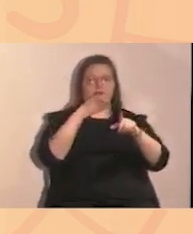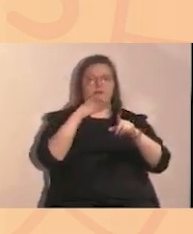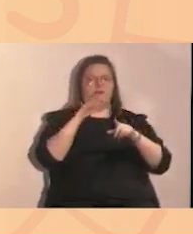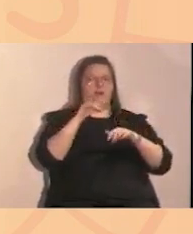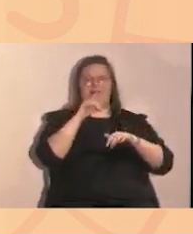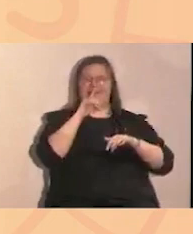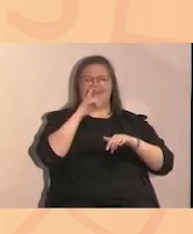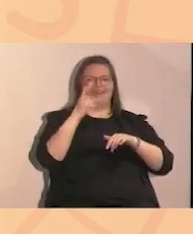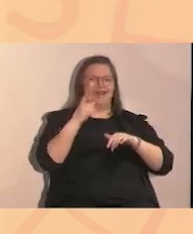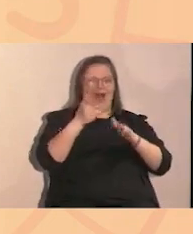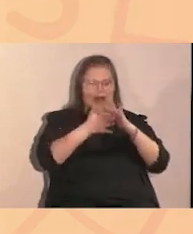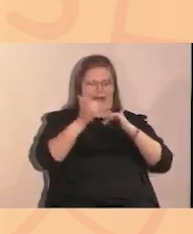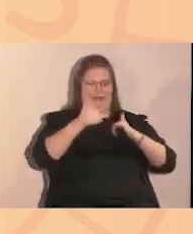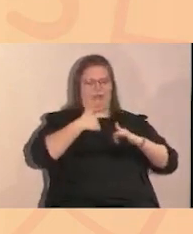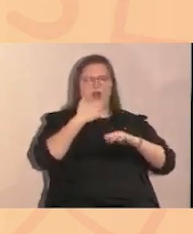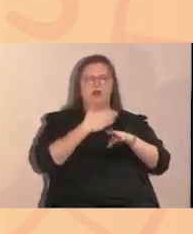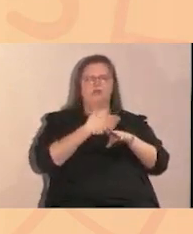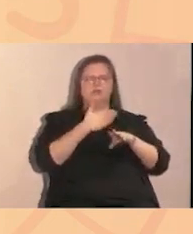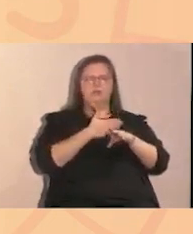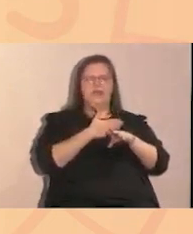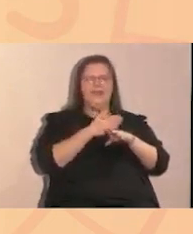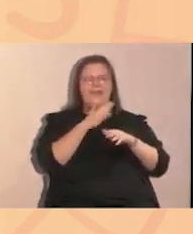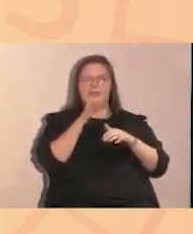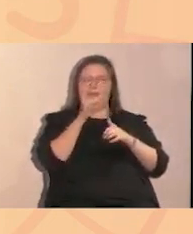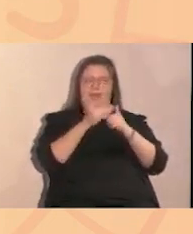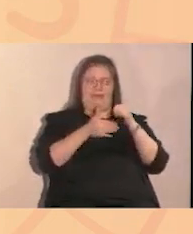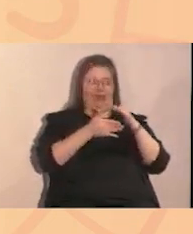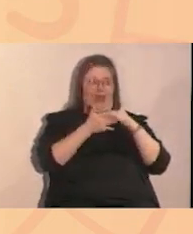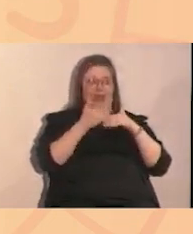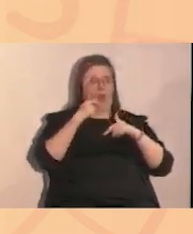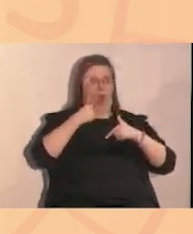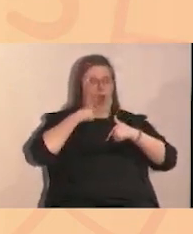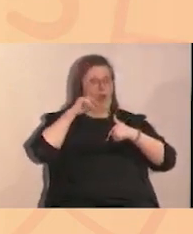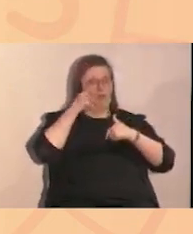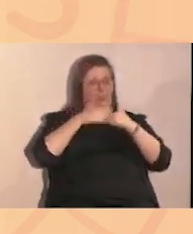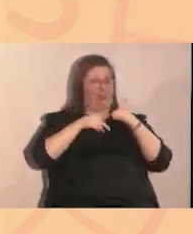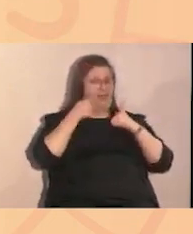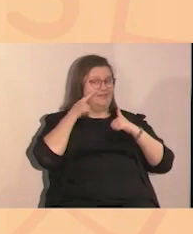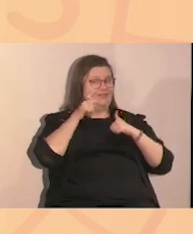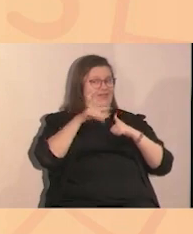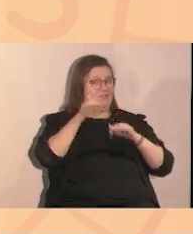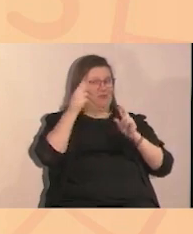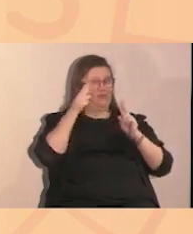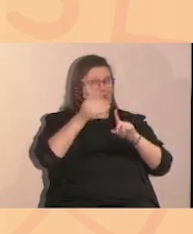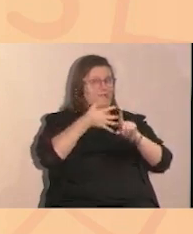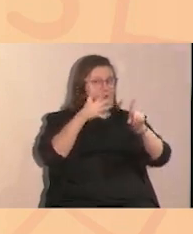or attainable within my career, or perhaps not even in my lifetime. To realise this in your early thirties is